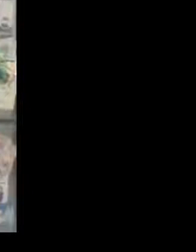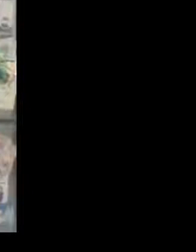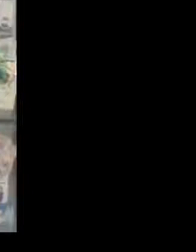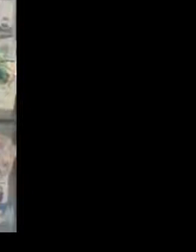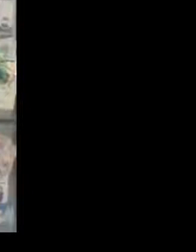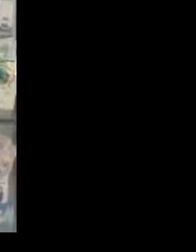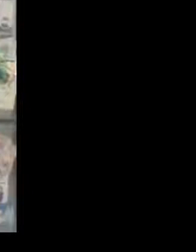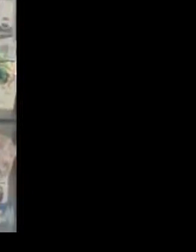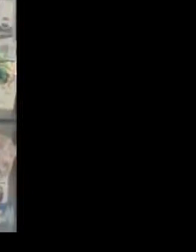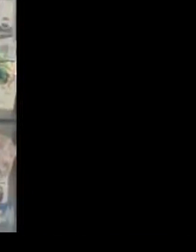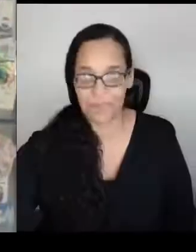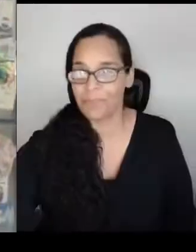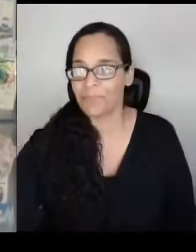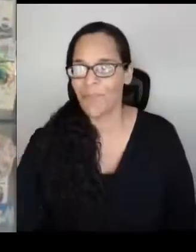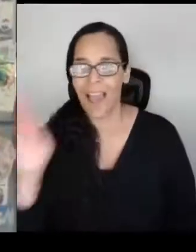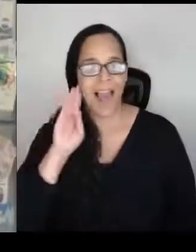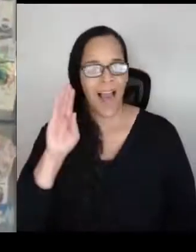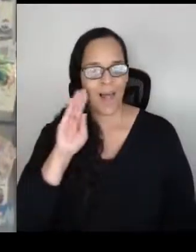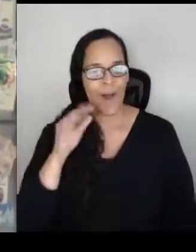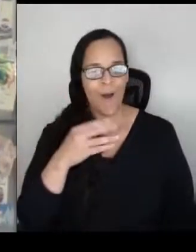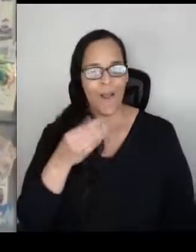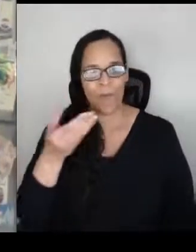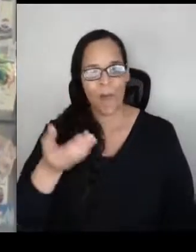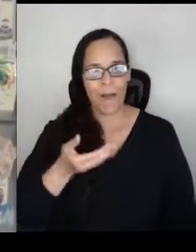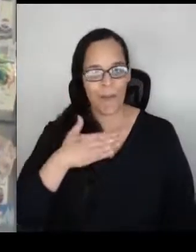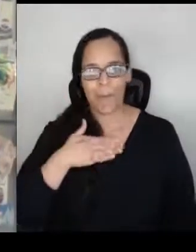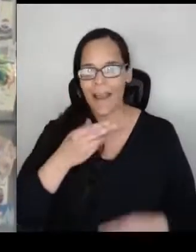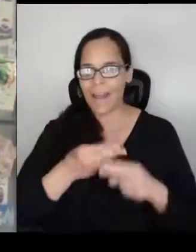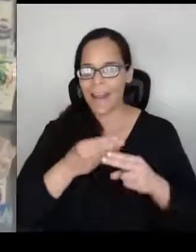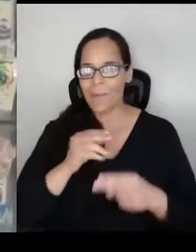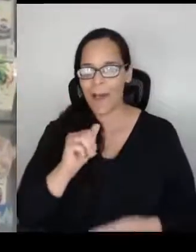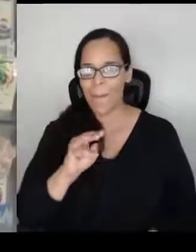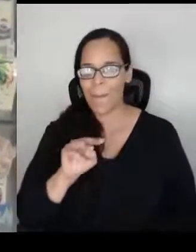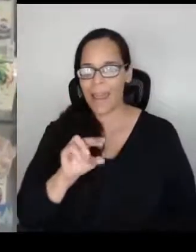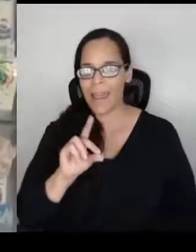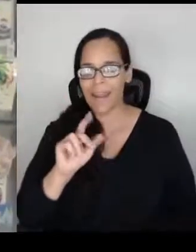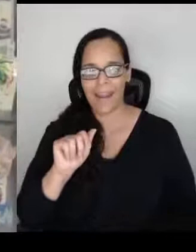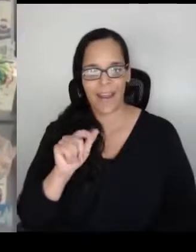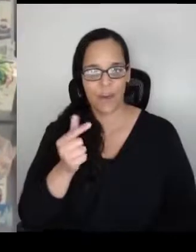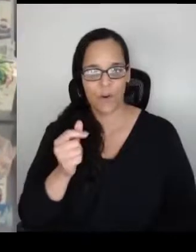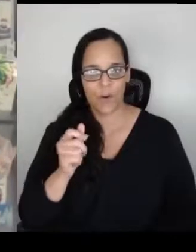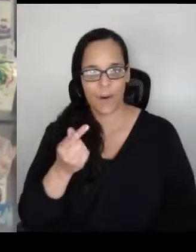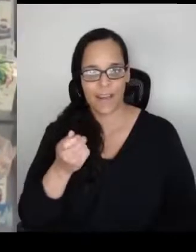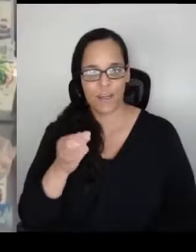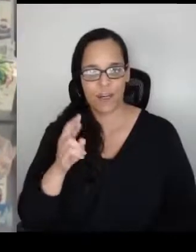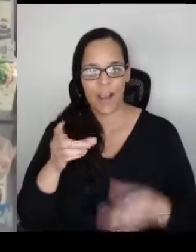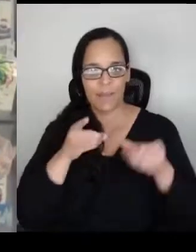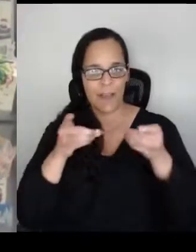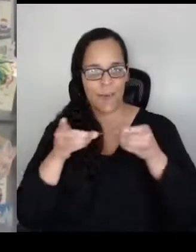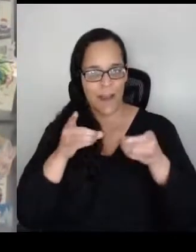Hello and welcome. My name is Amanda Granger, I'm the Director of Community Engagement at The WNET Group.